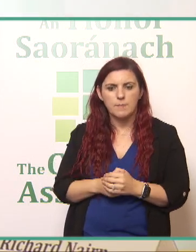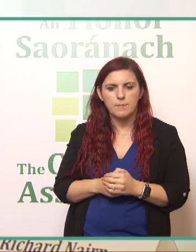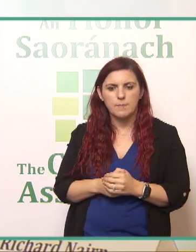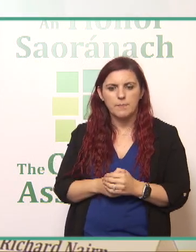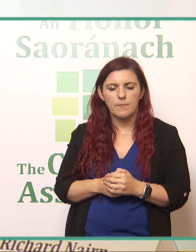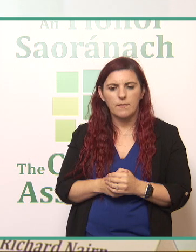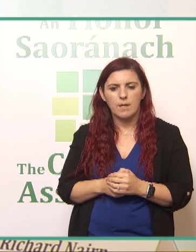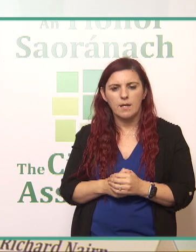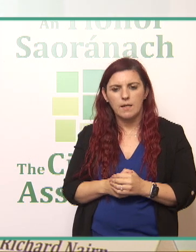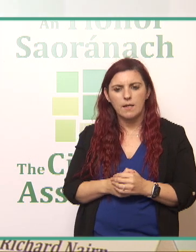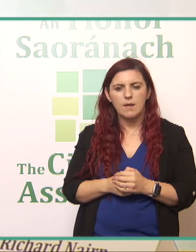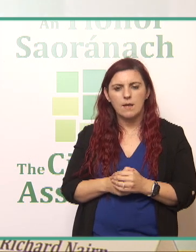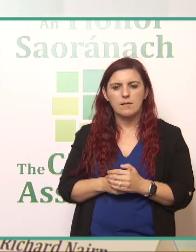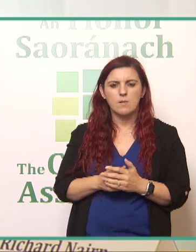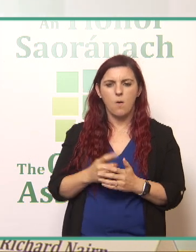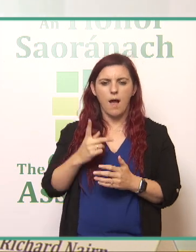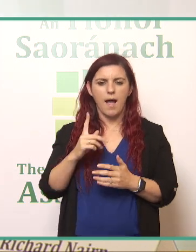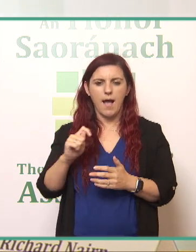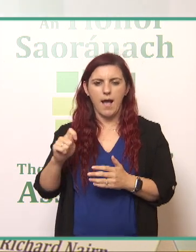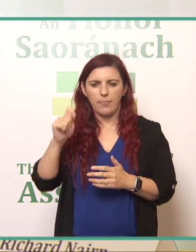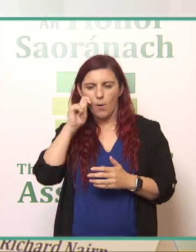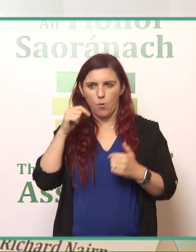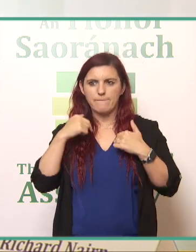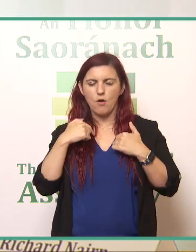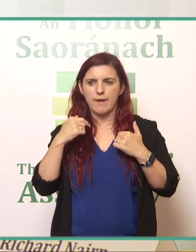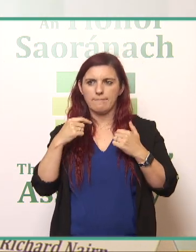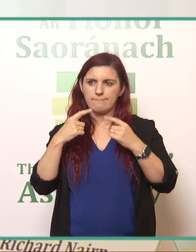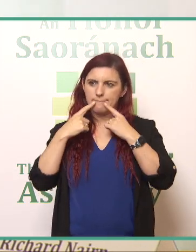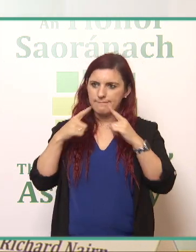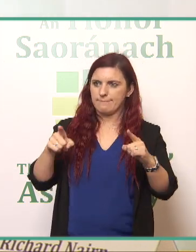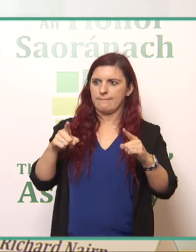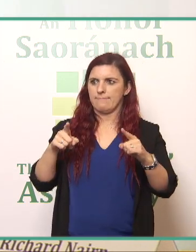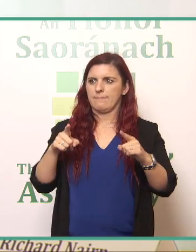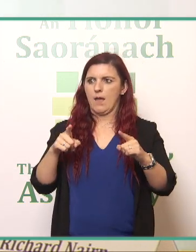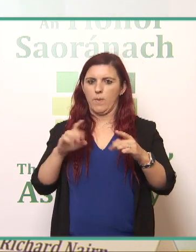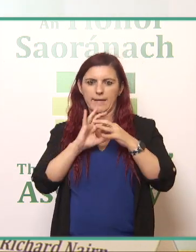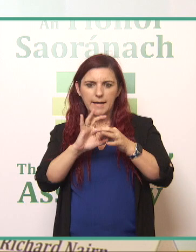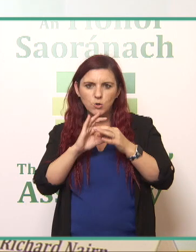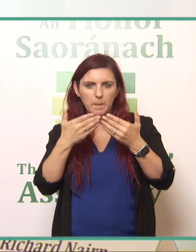We are firstly stating what our plans are. And engagement with the public on that. So that's very important. The